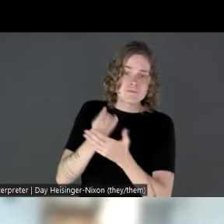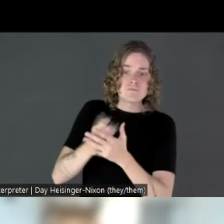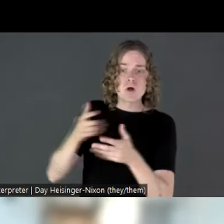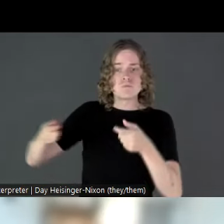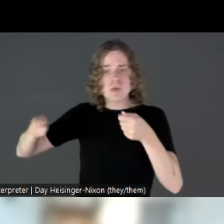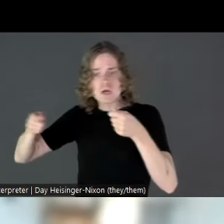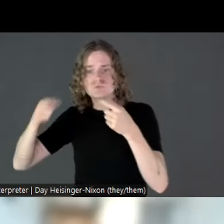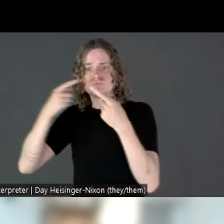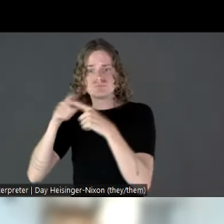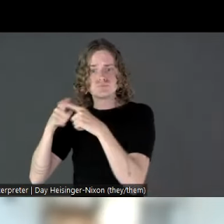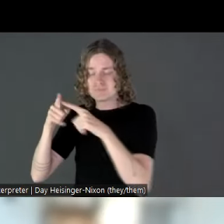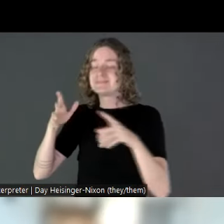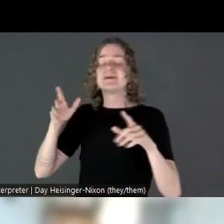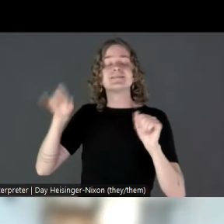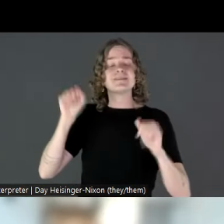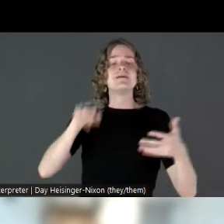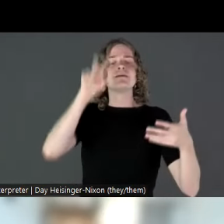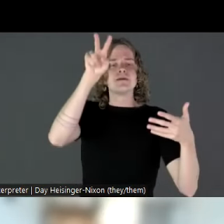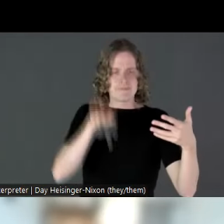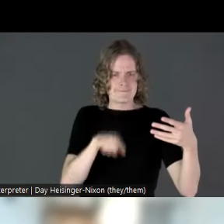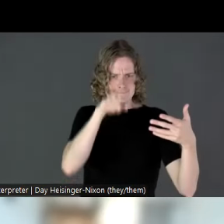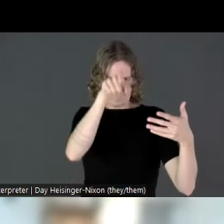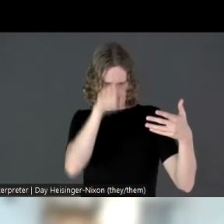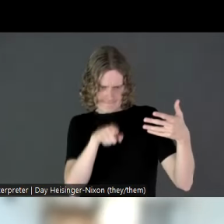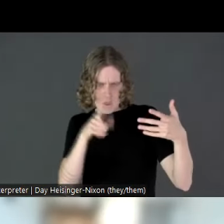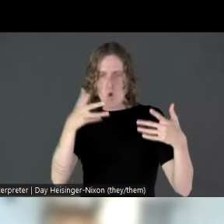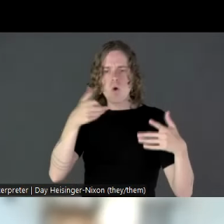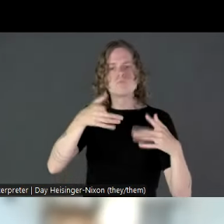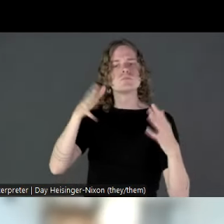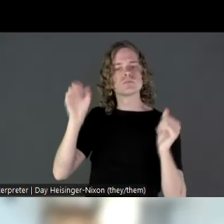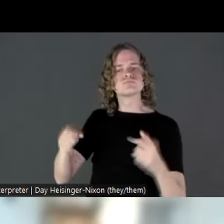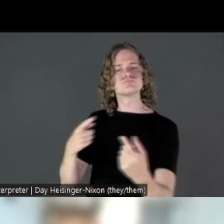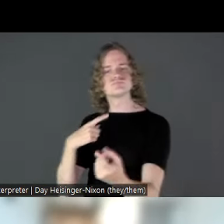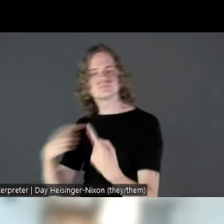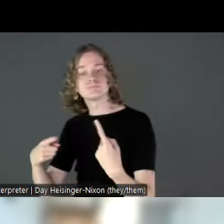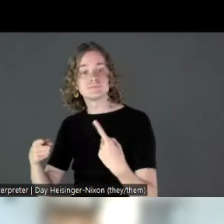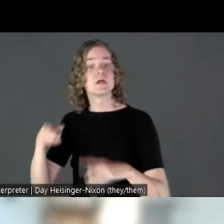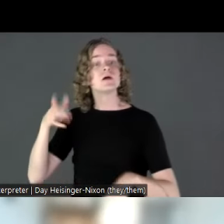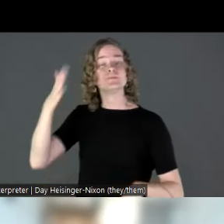You can find that in the toolkit as well. This is actually on agora. This was developed